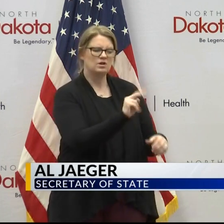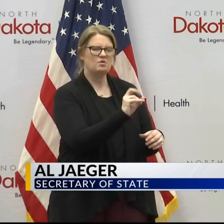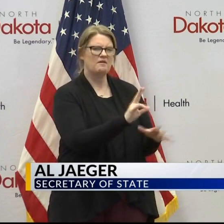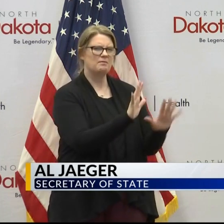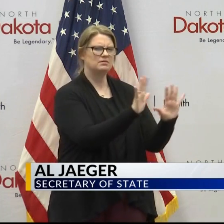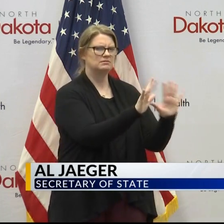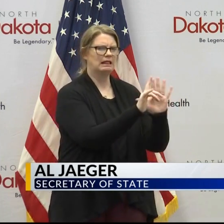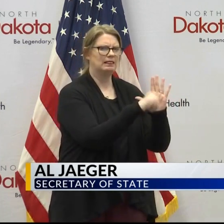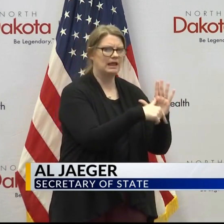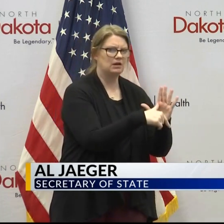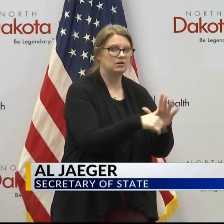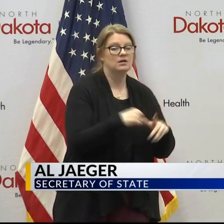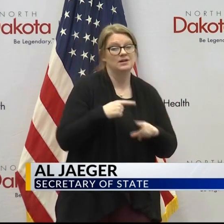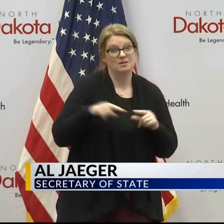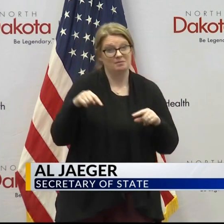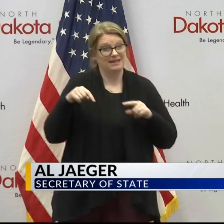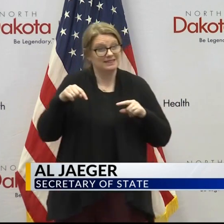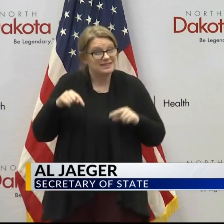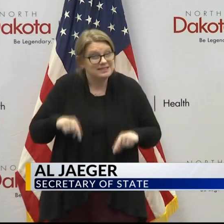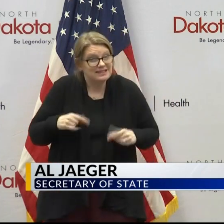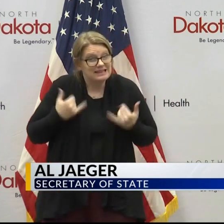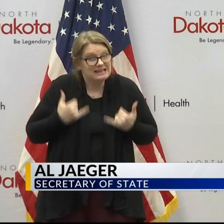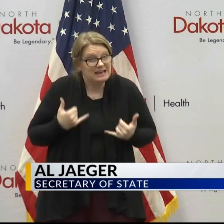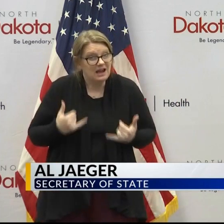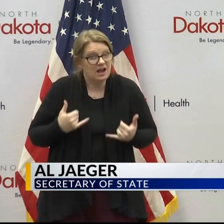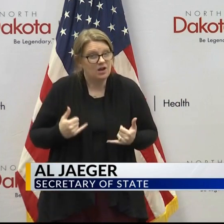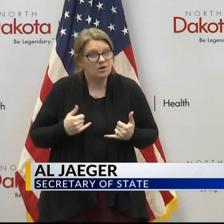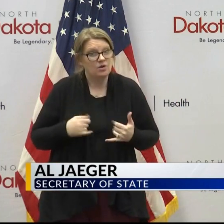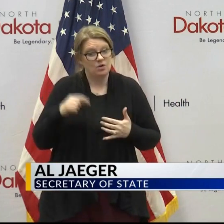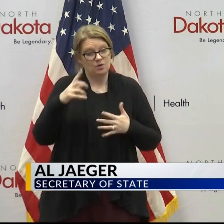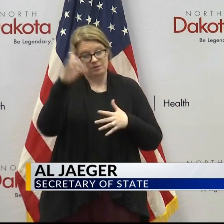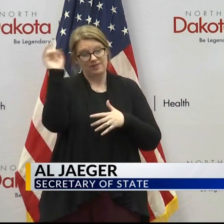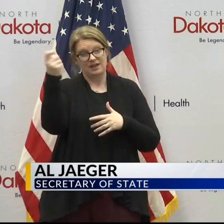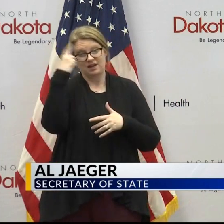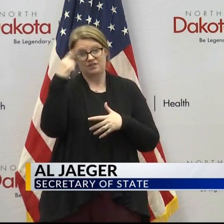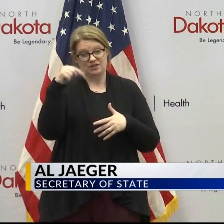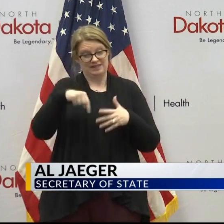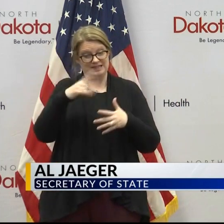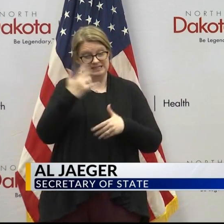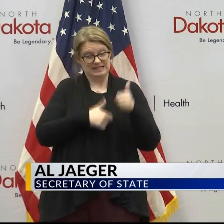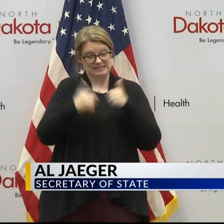NOVEMBER? WELL, THAT'S NOT A DECISION THAT NEEDS TO BE MADE TODAY.